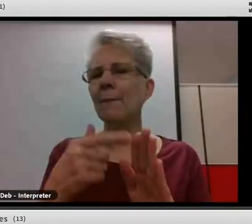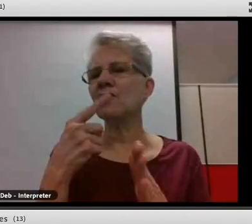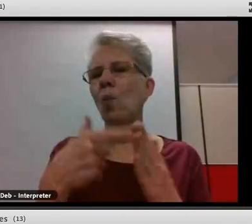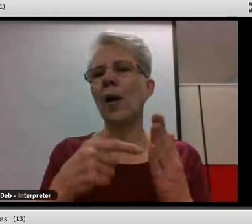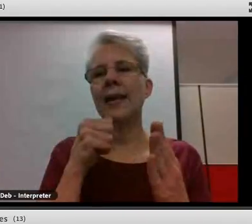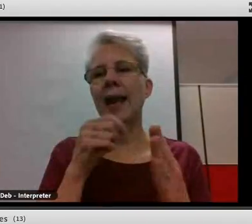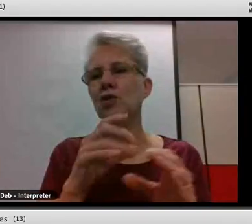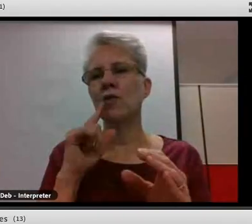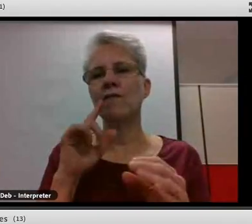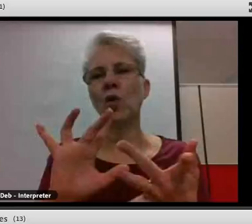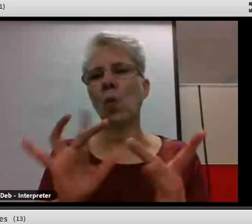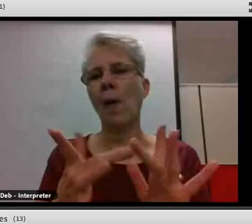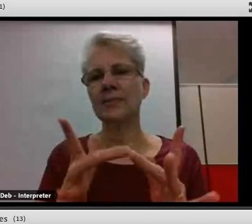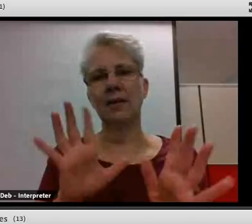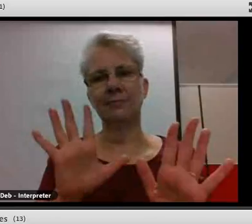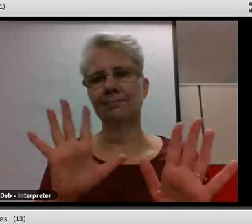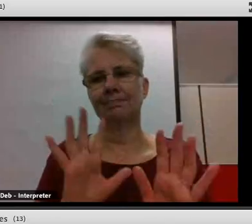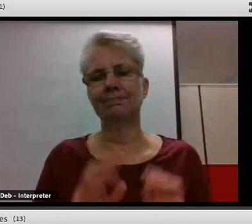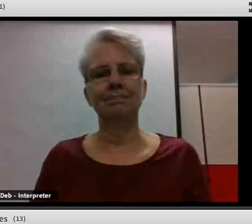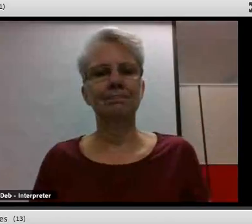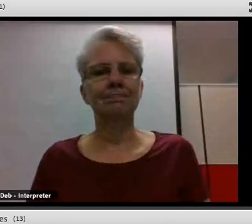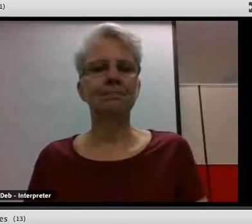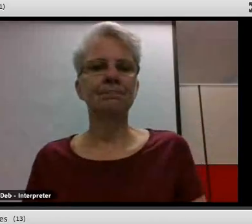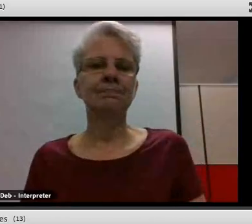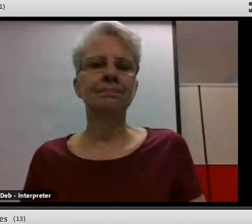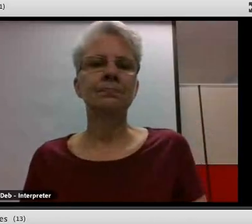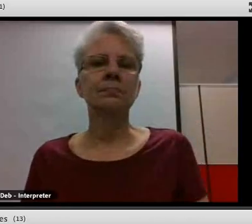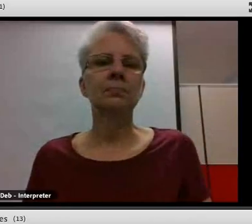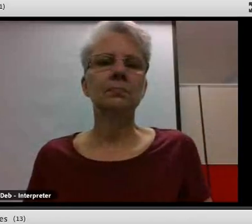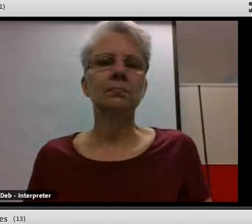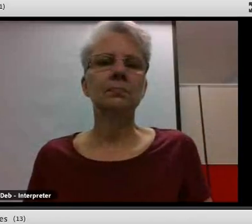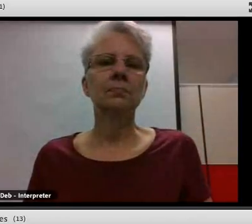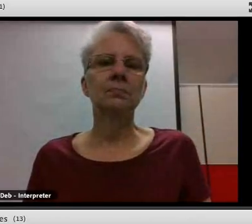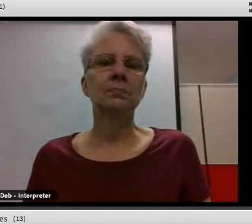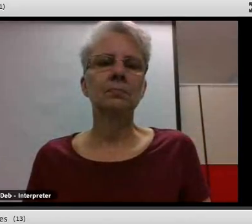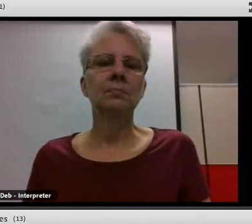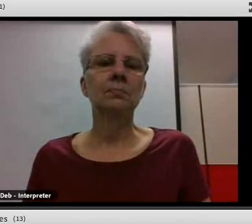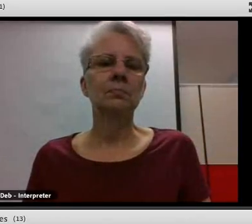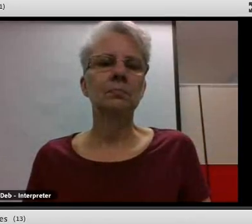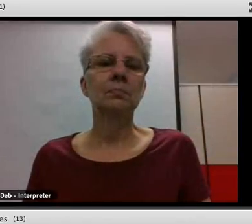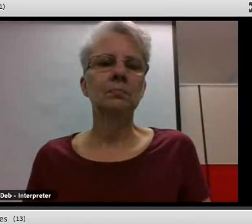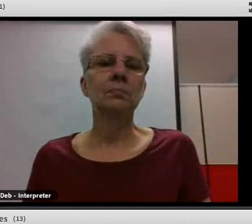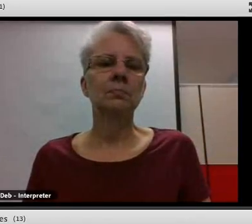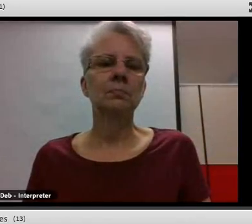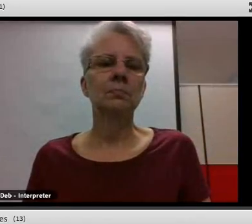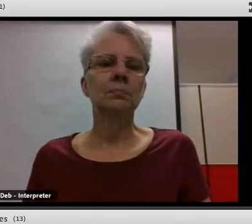from this type of accessibility initiative. And these are also people that write the guidelines